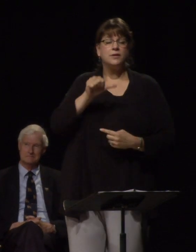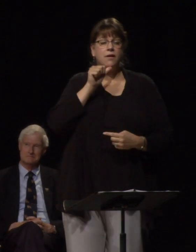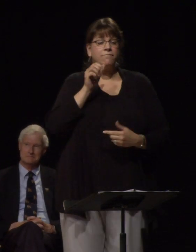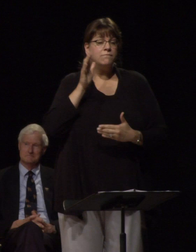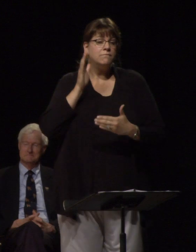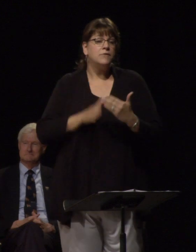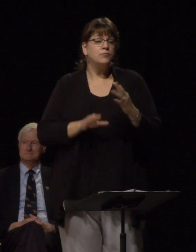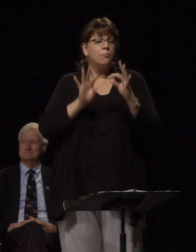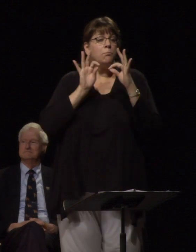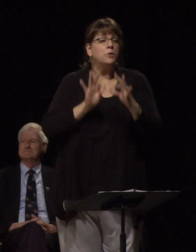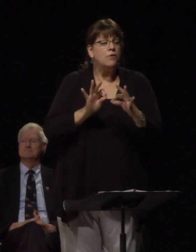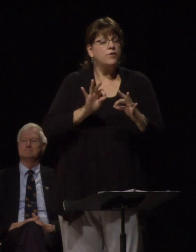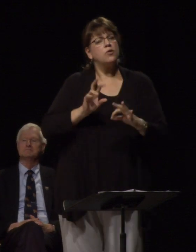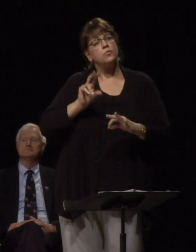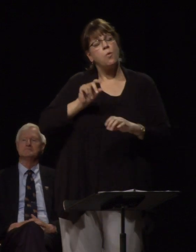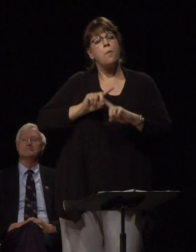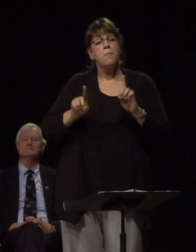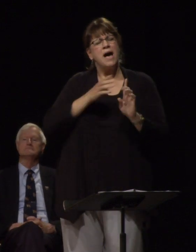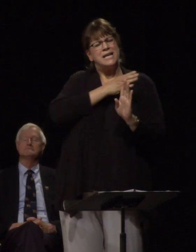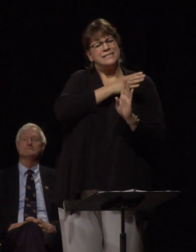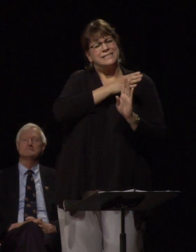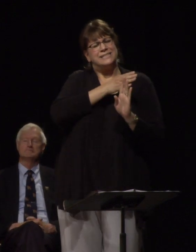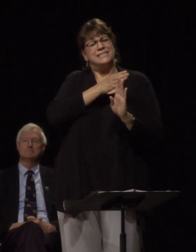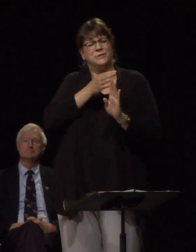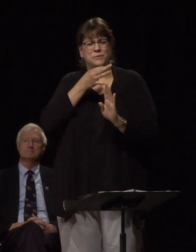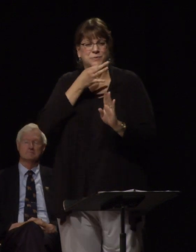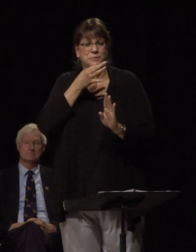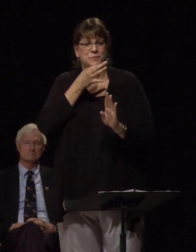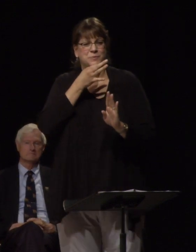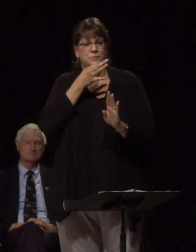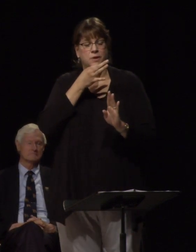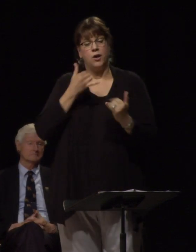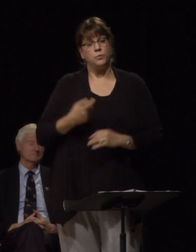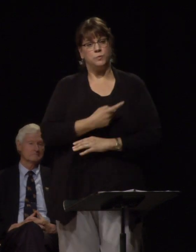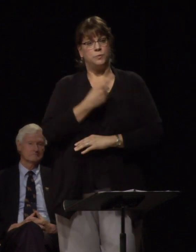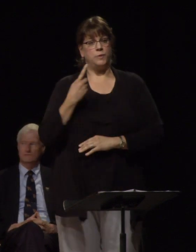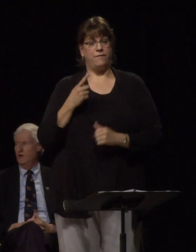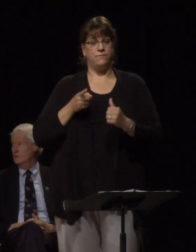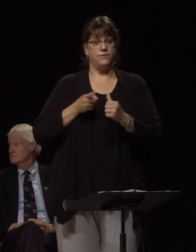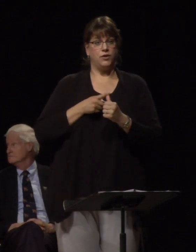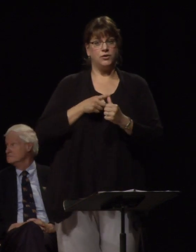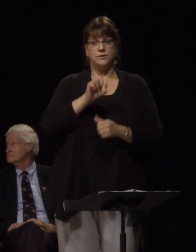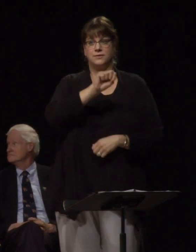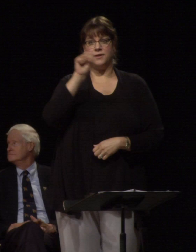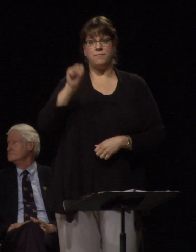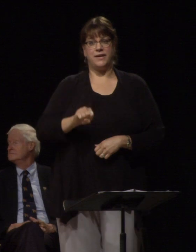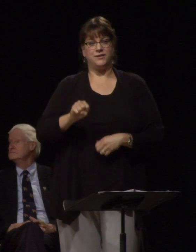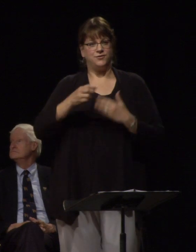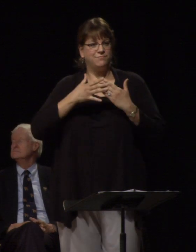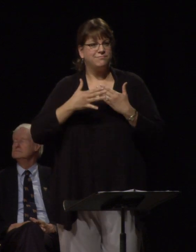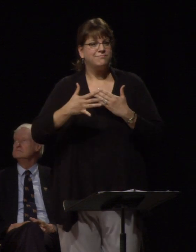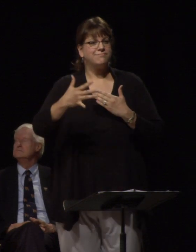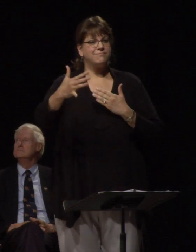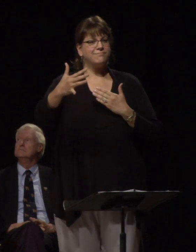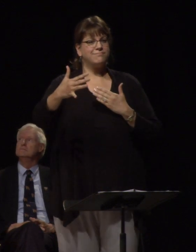ALMOST COMPLETE, AND TODAY WE BEGIN THE FIRST RIT SEMESTER EVER! AS WE BEGIN THIS YEAR, I WANT TO